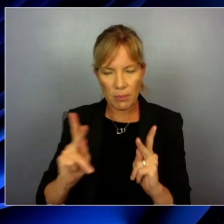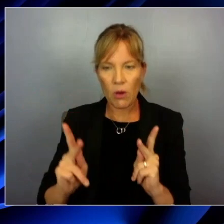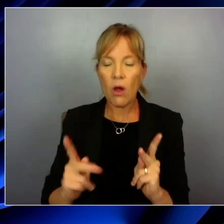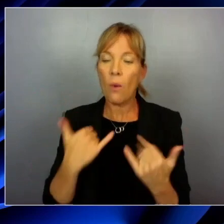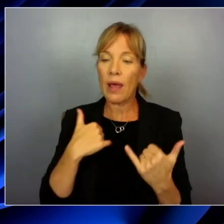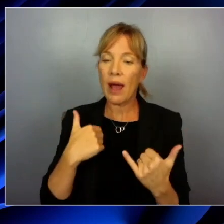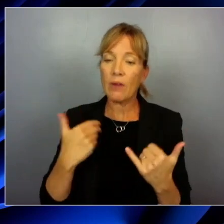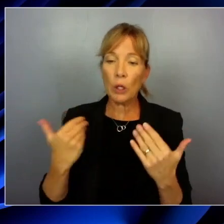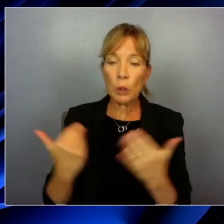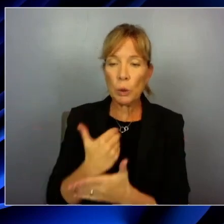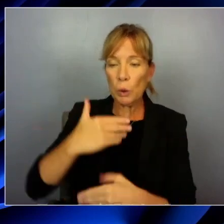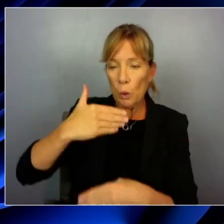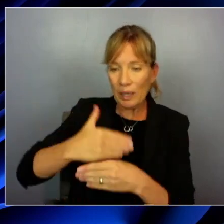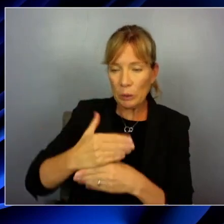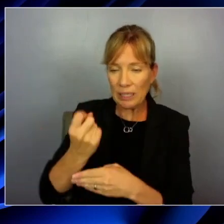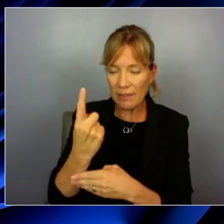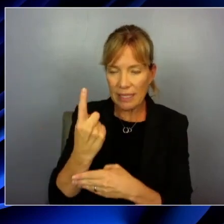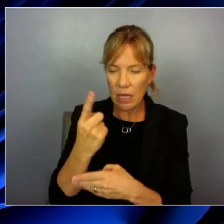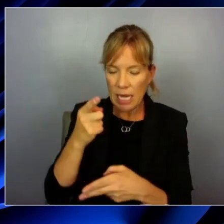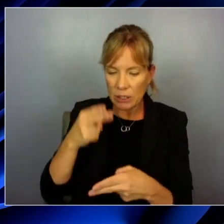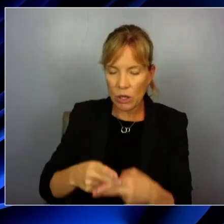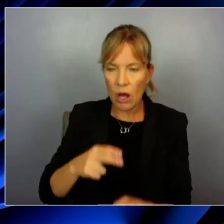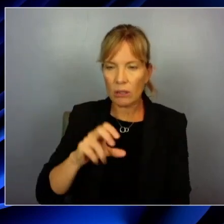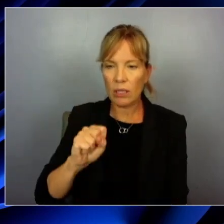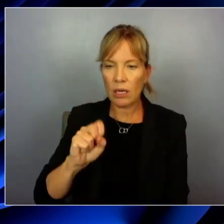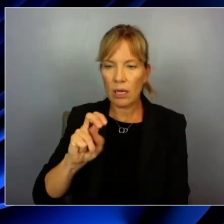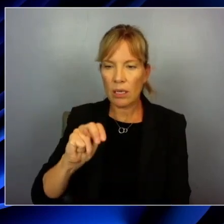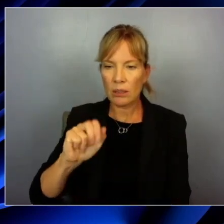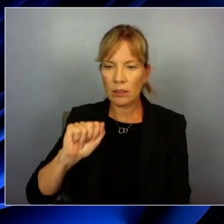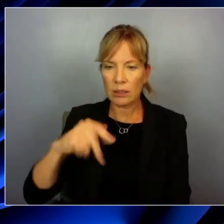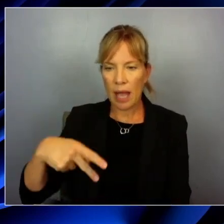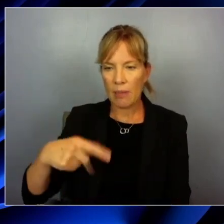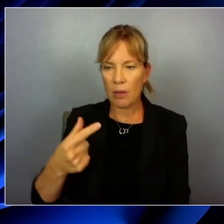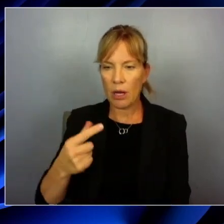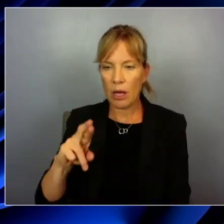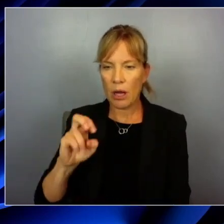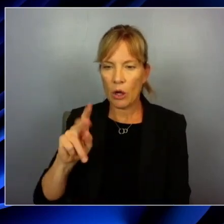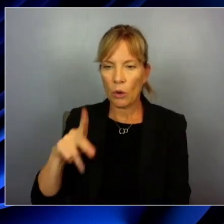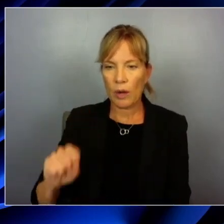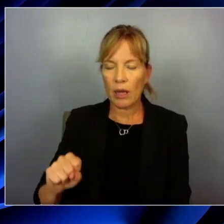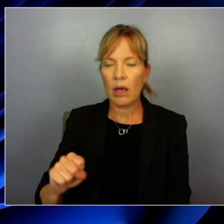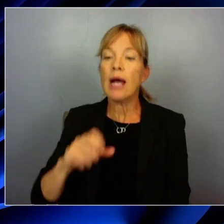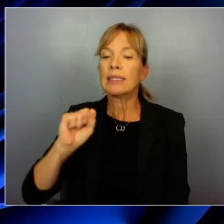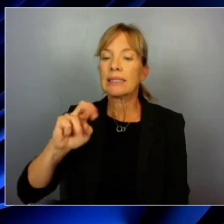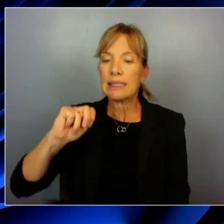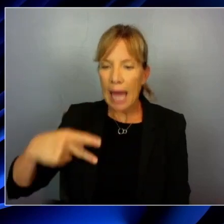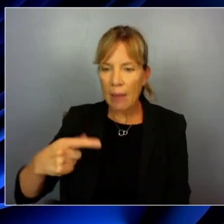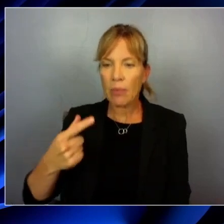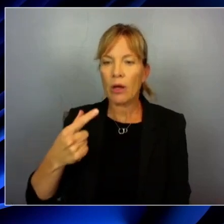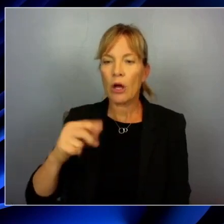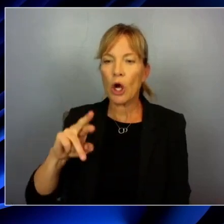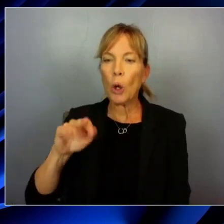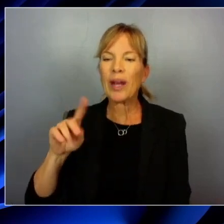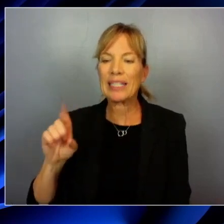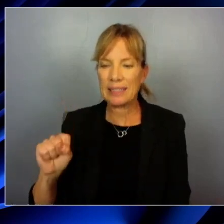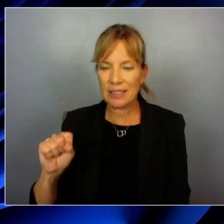of Windows 11 called SNAP groups. Excuse me, snap grids so these snap grids when you hover over the restore button